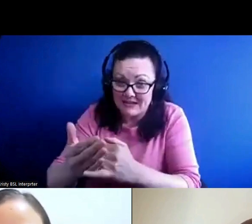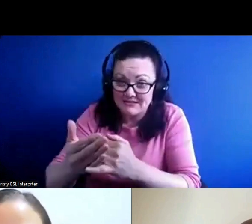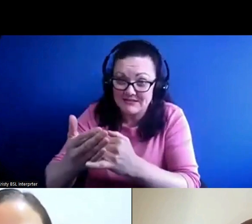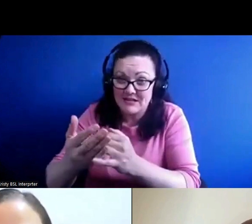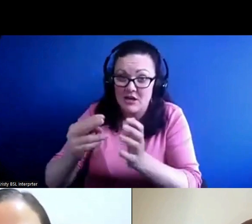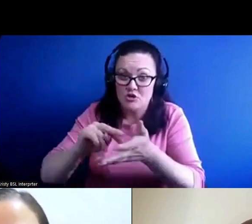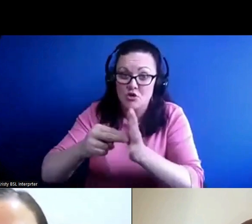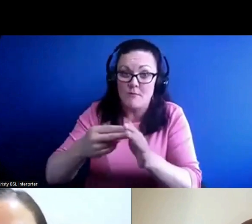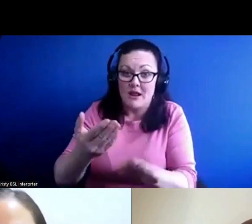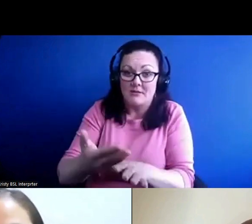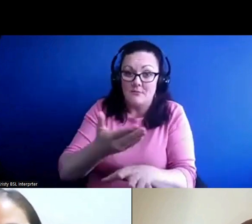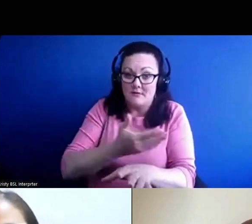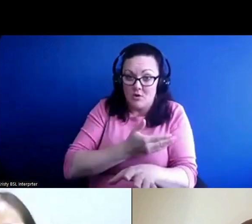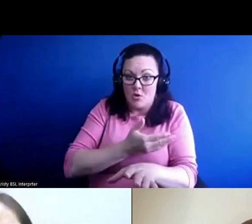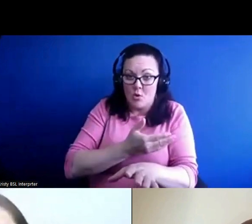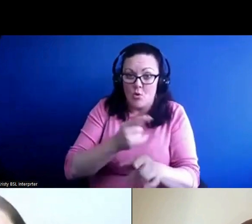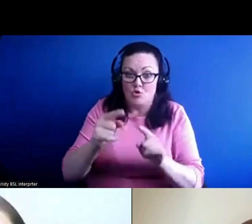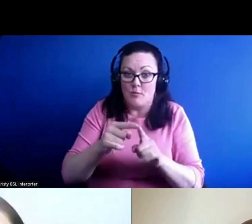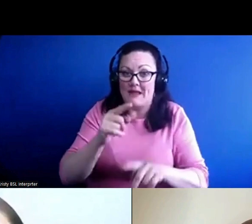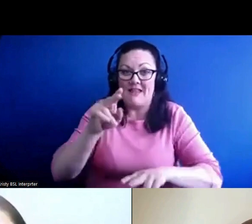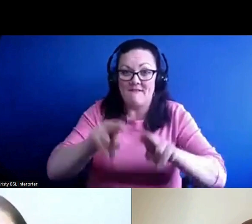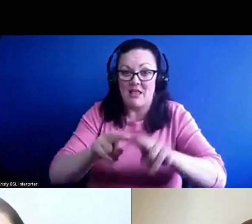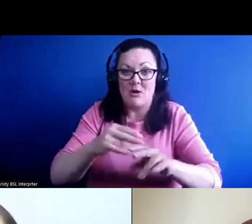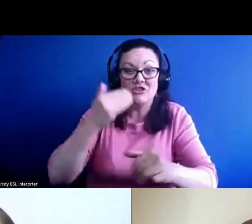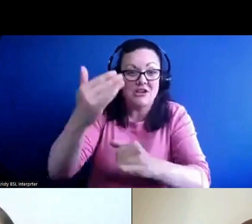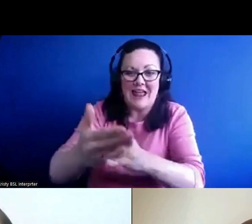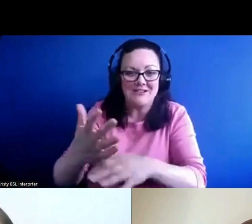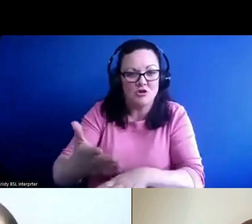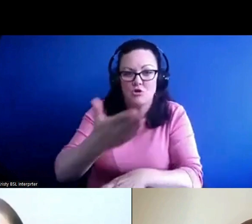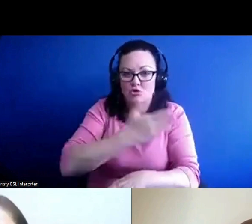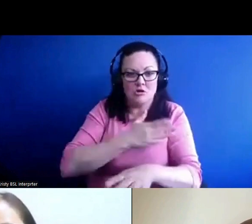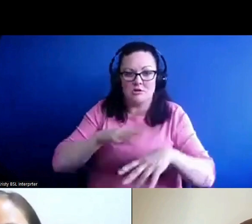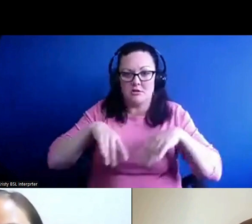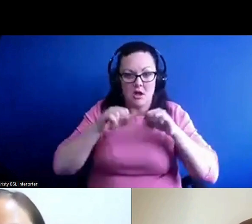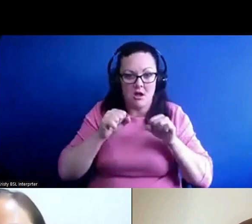Instead of doing it at the beginning?